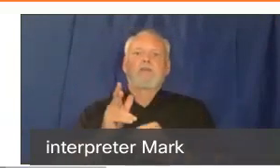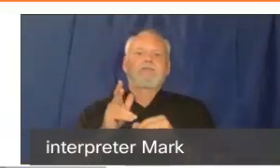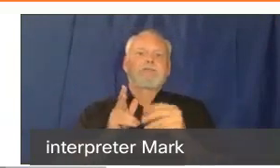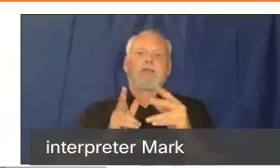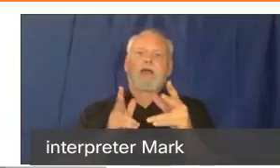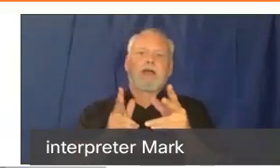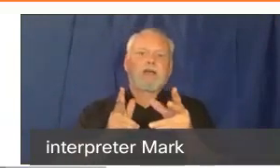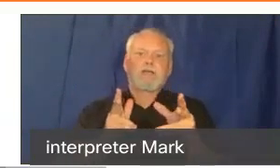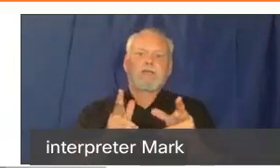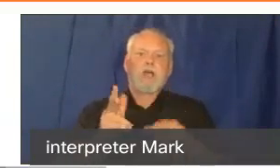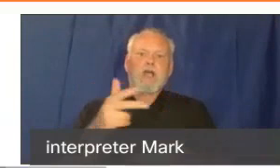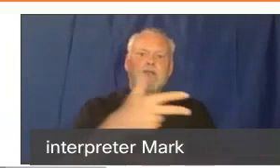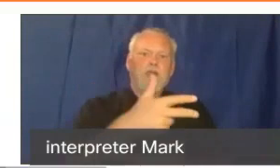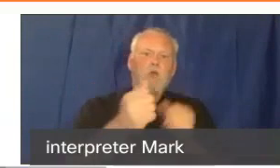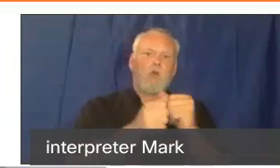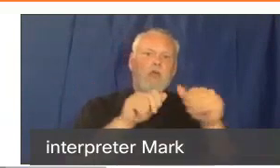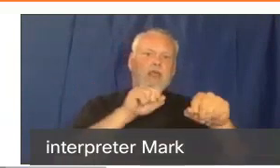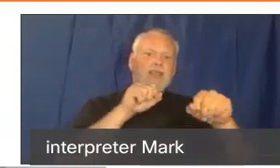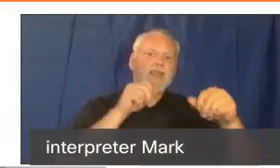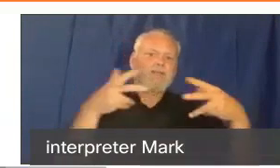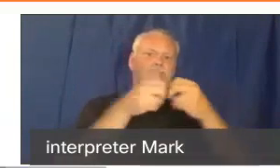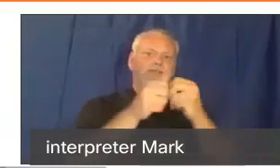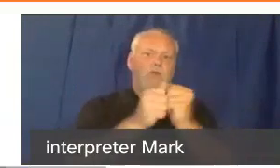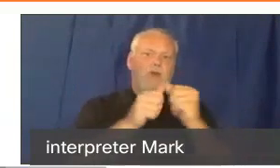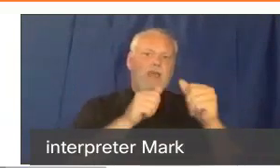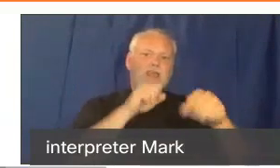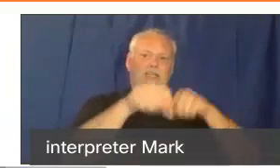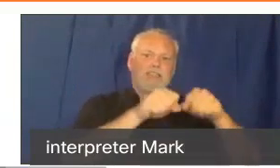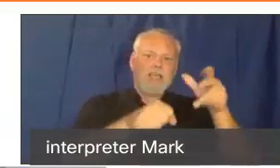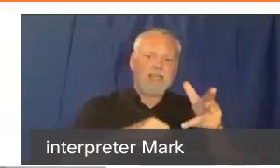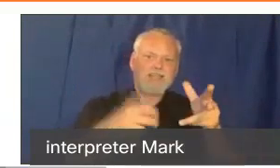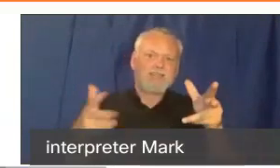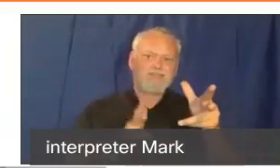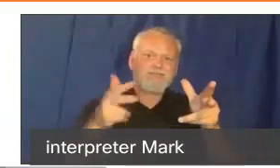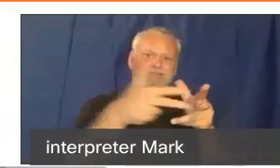And the electronic vehicle, so the idea is to eliminate that conflict.